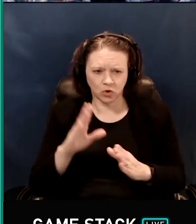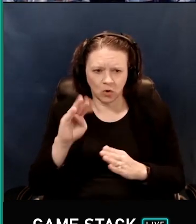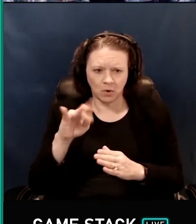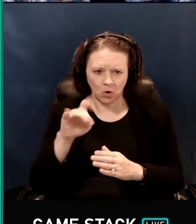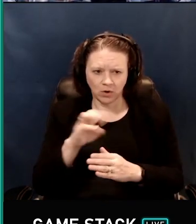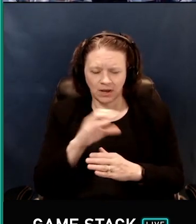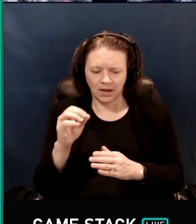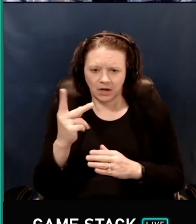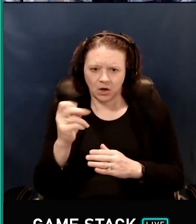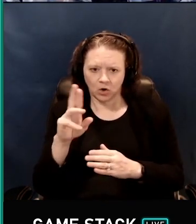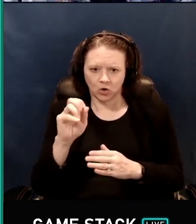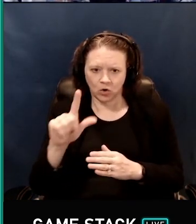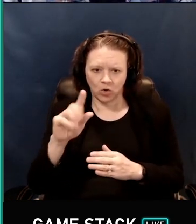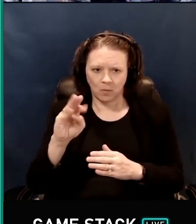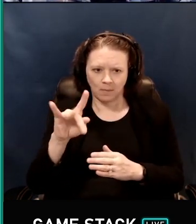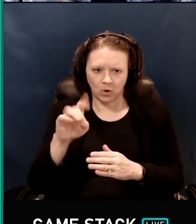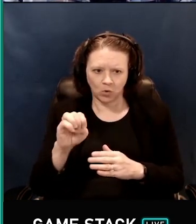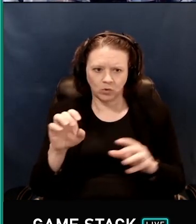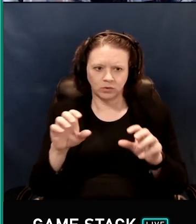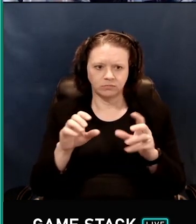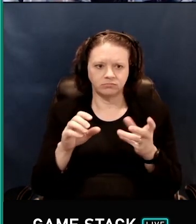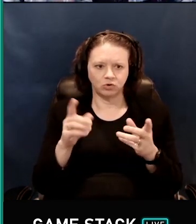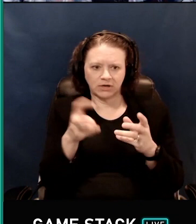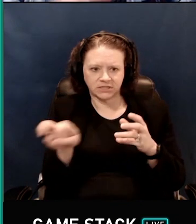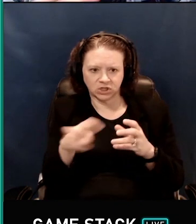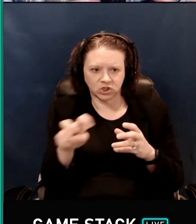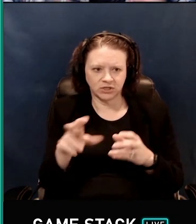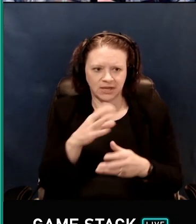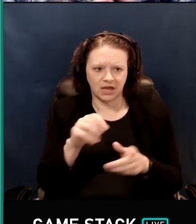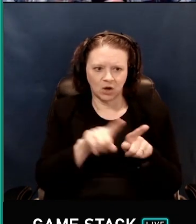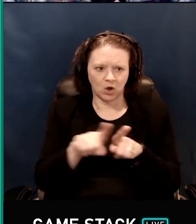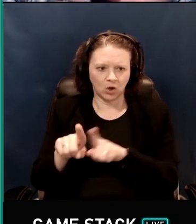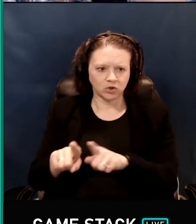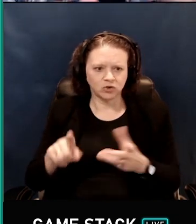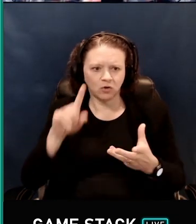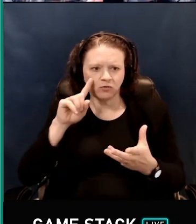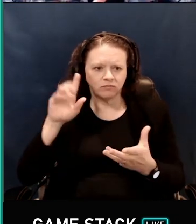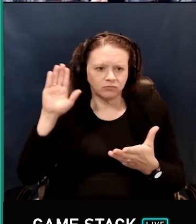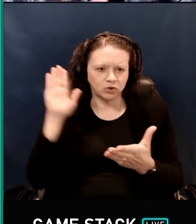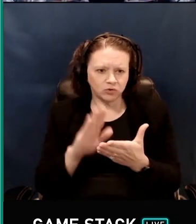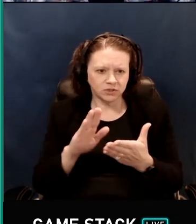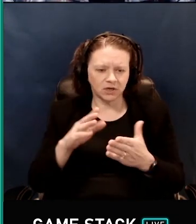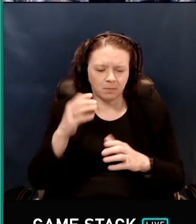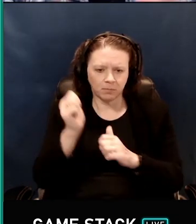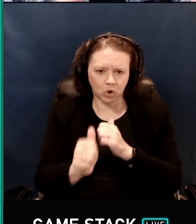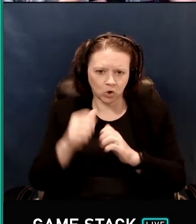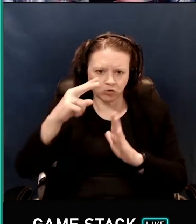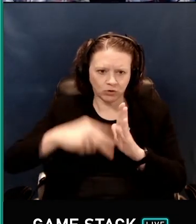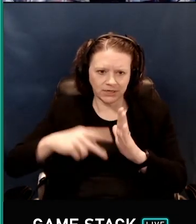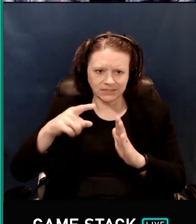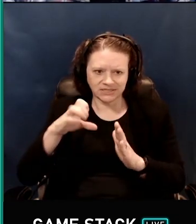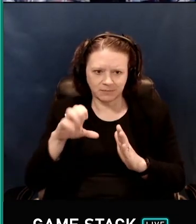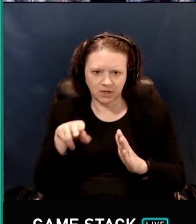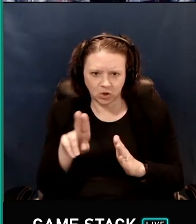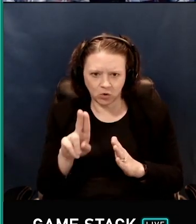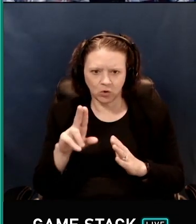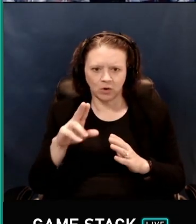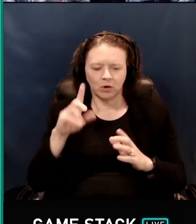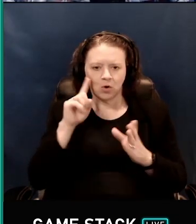Windows OS improvement, you don't really have to worry about it, but we did want to give you a view behind the scenes on what's going on.